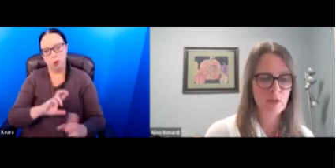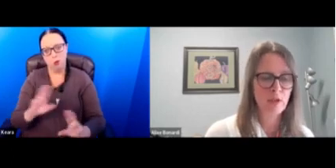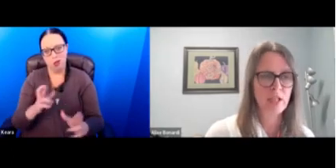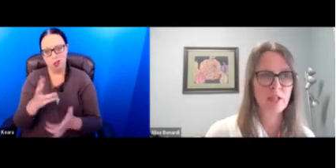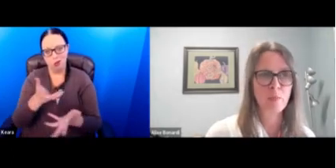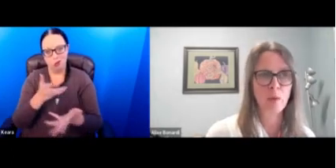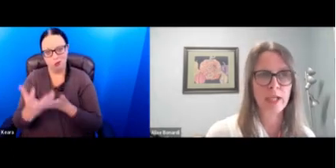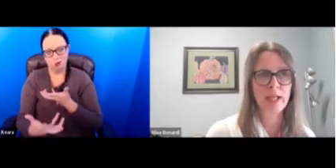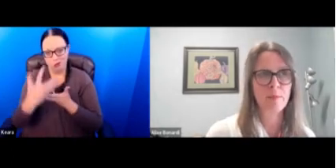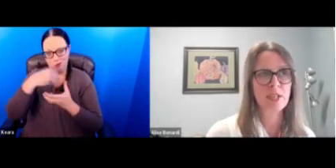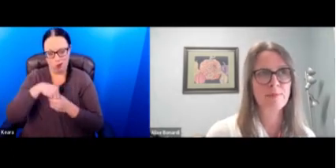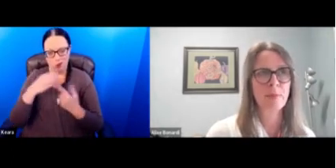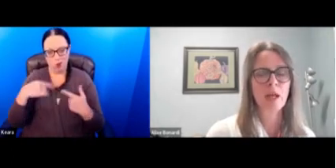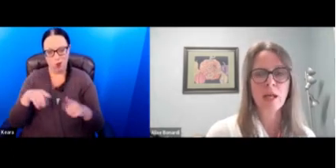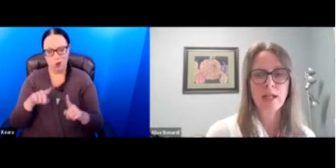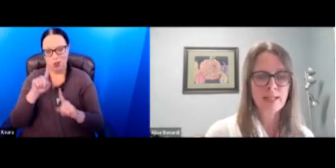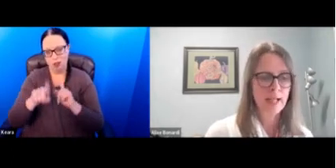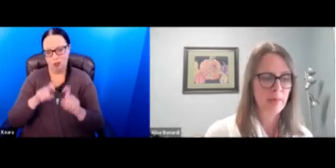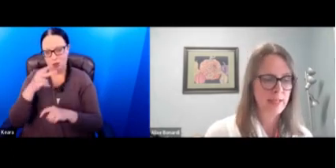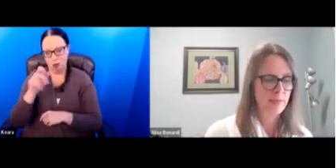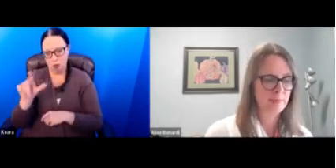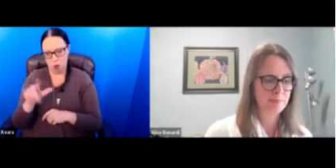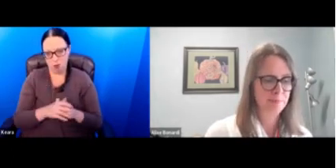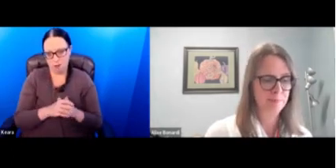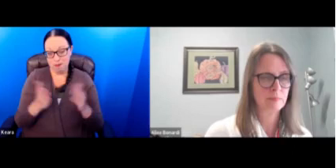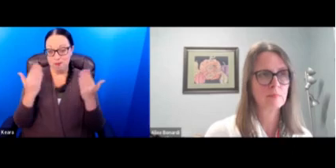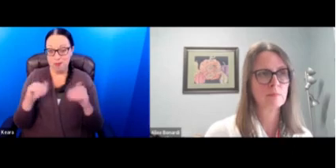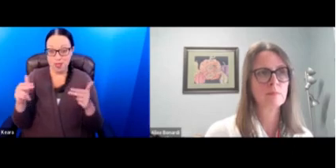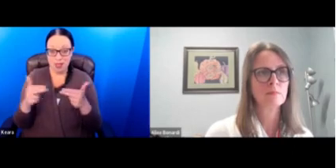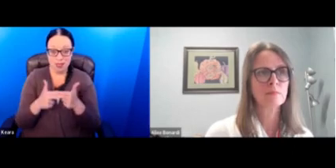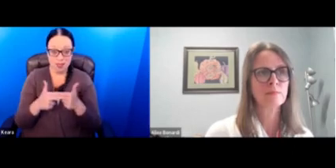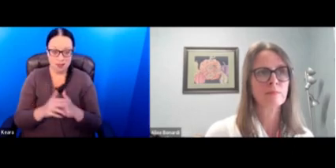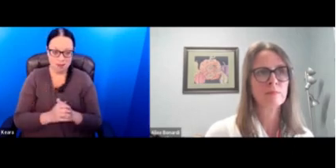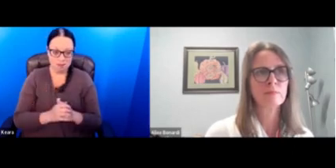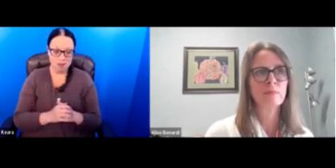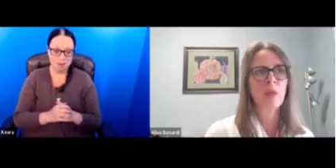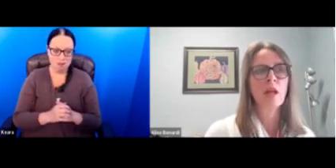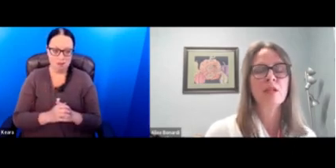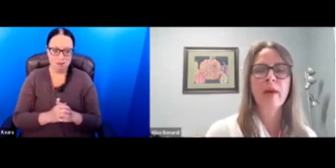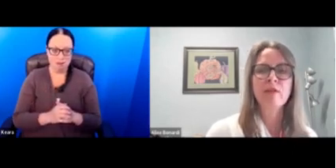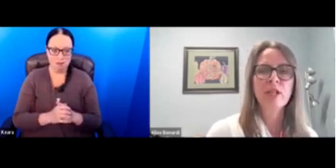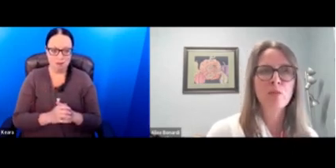during these polling times. Next slide please. So after this